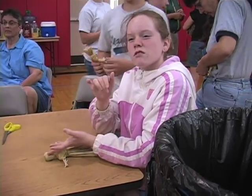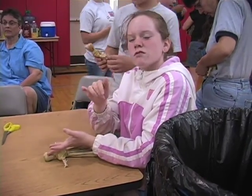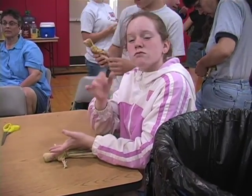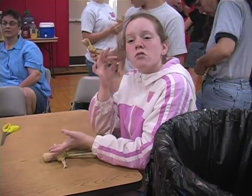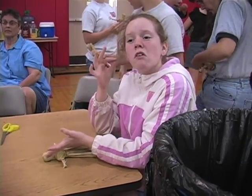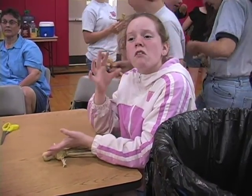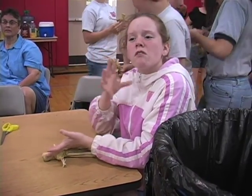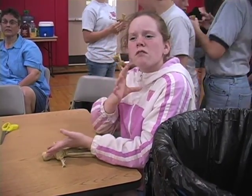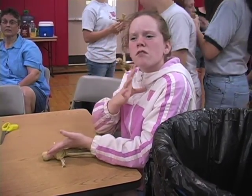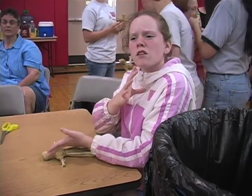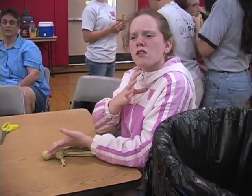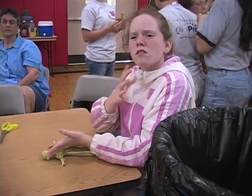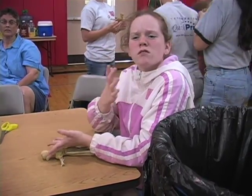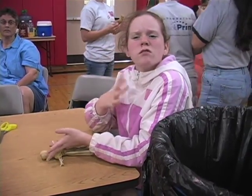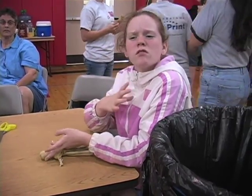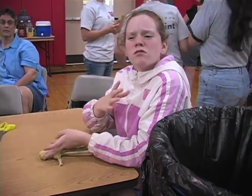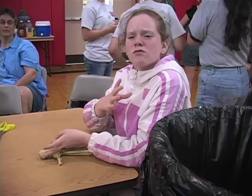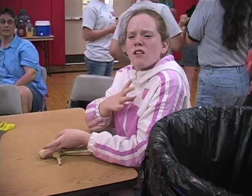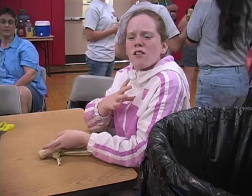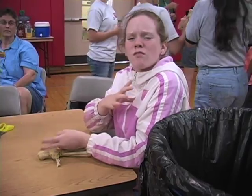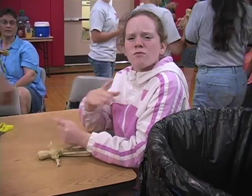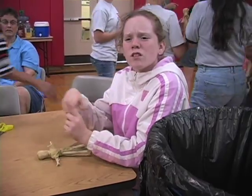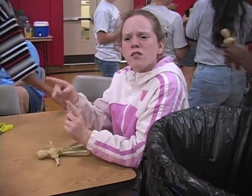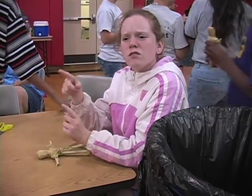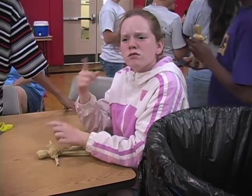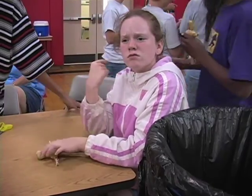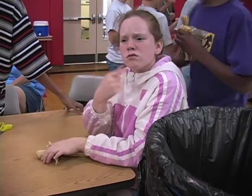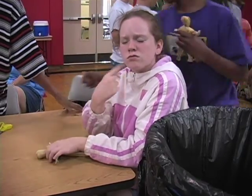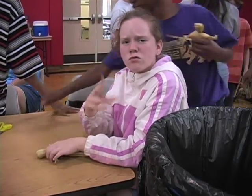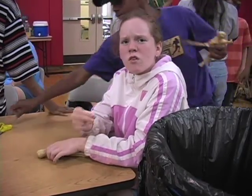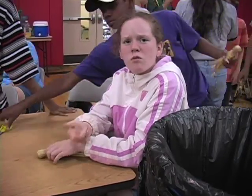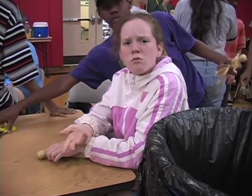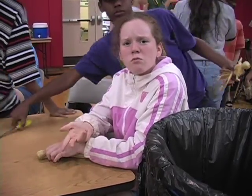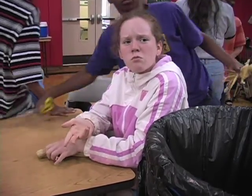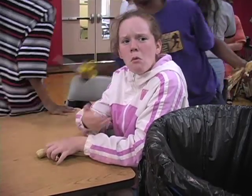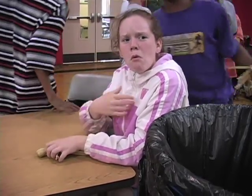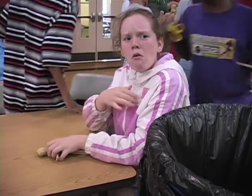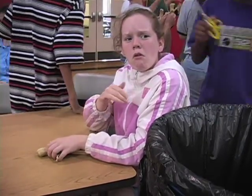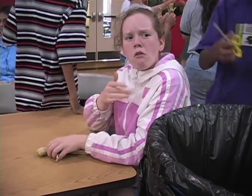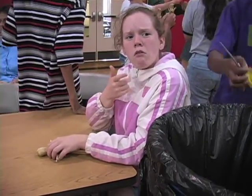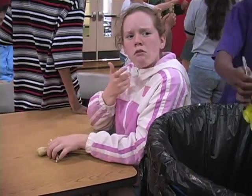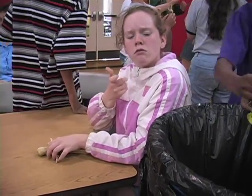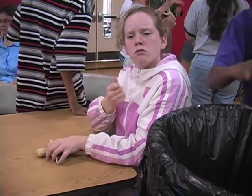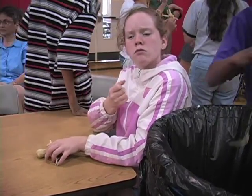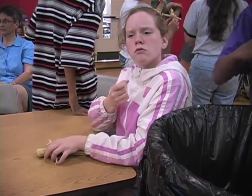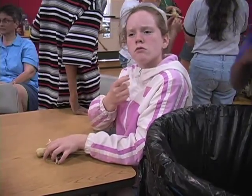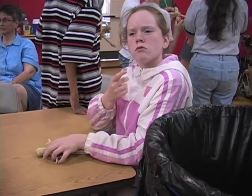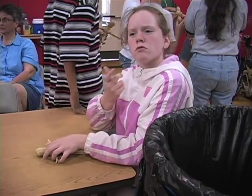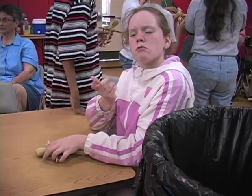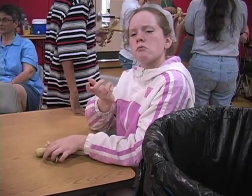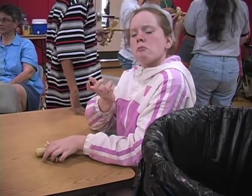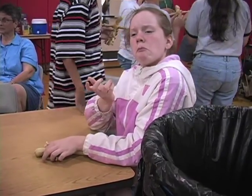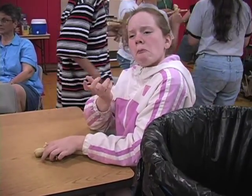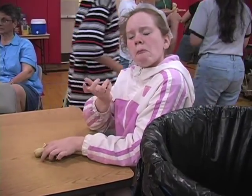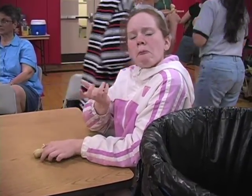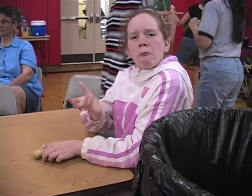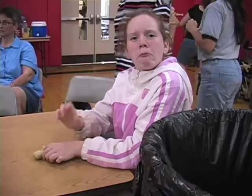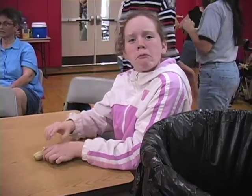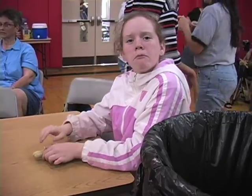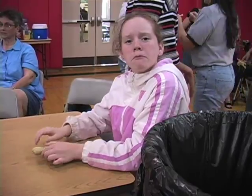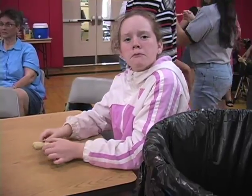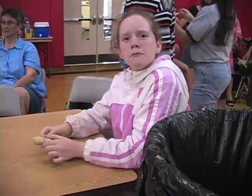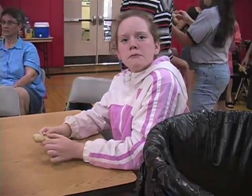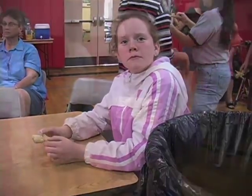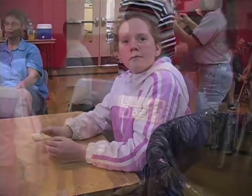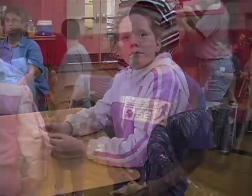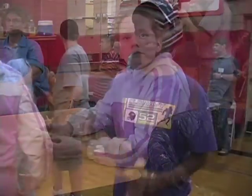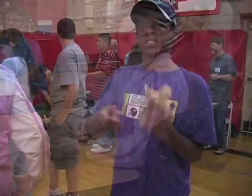It could be plain and there is nothing wrong with that.